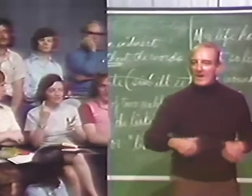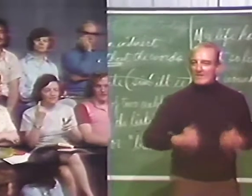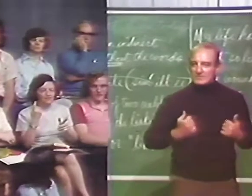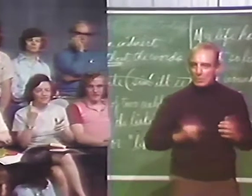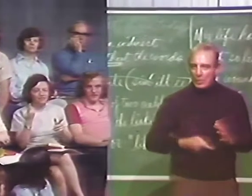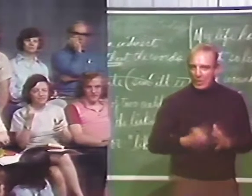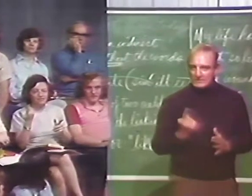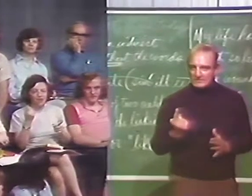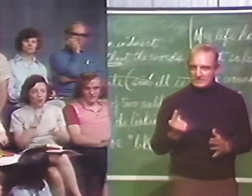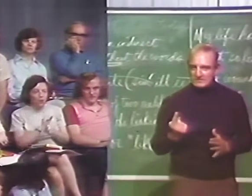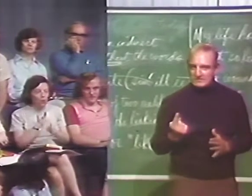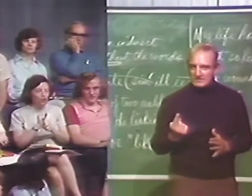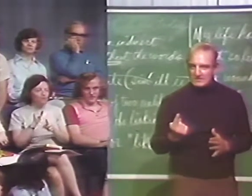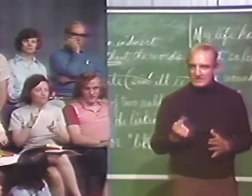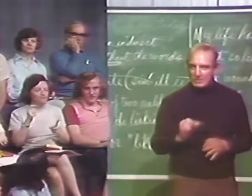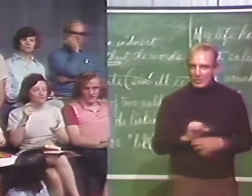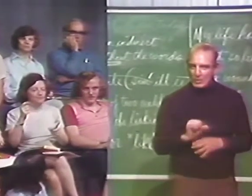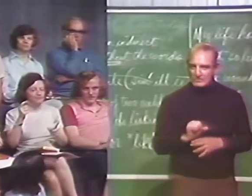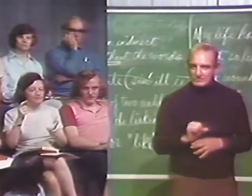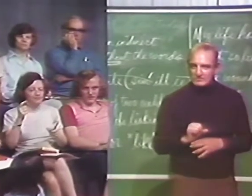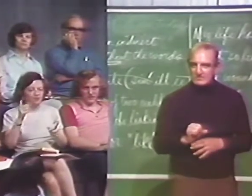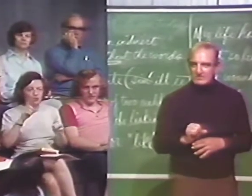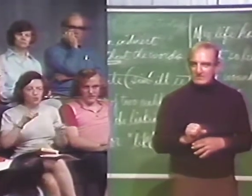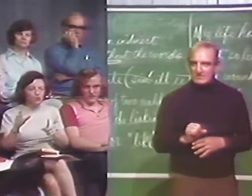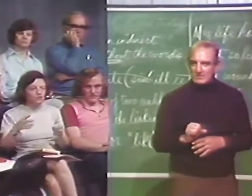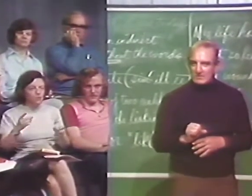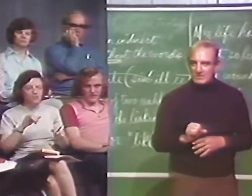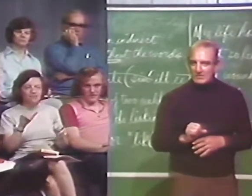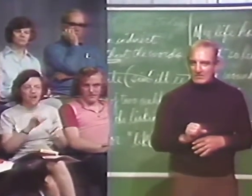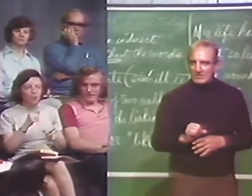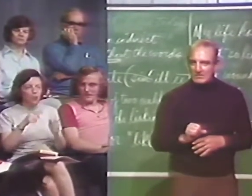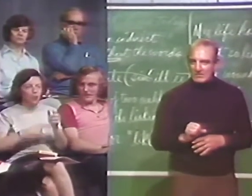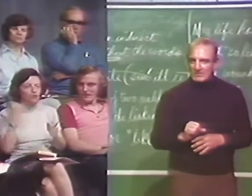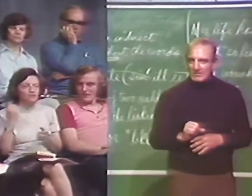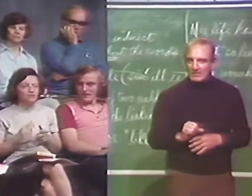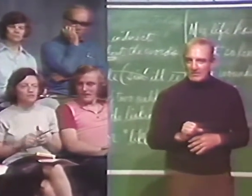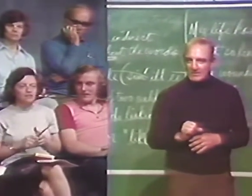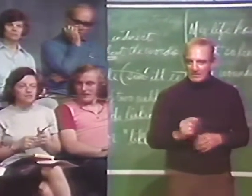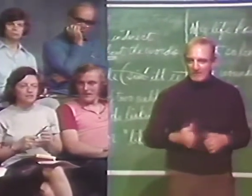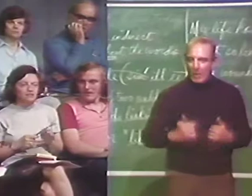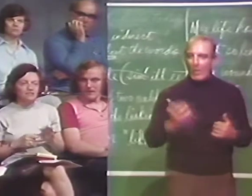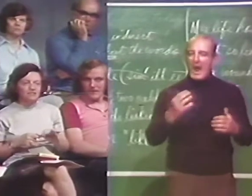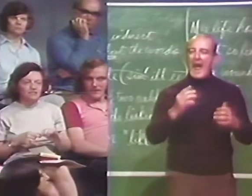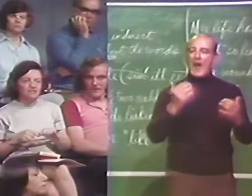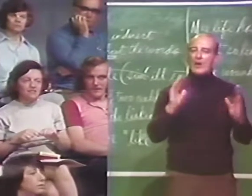MAN ONLY LIVES ONCE. WORKS.